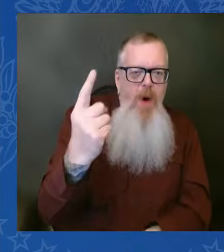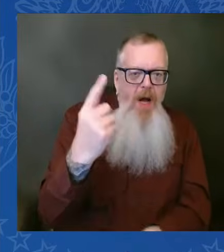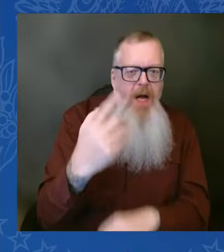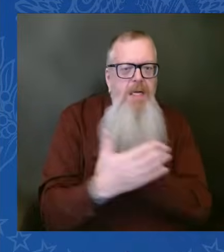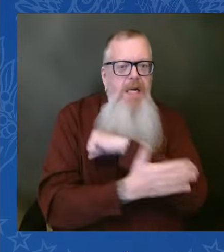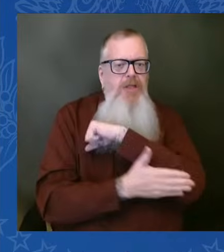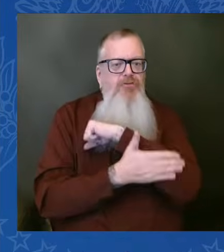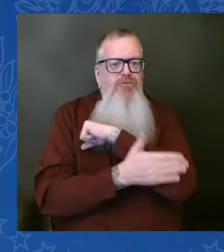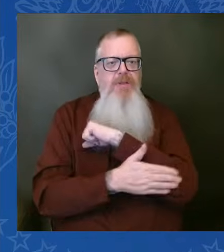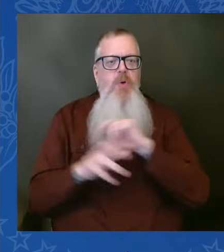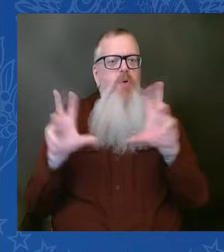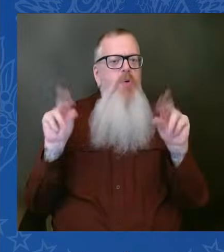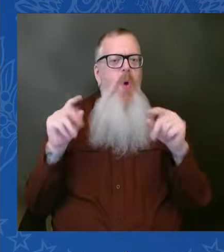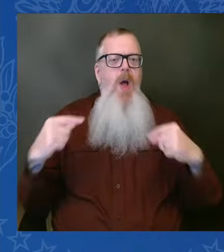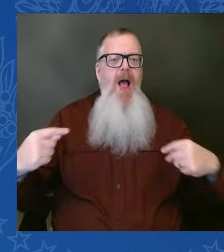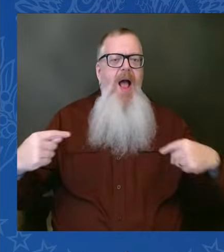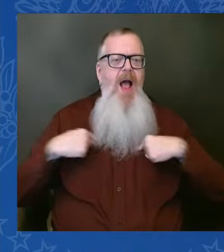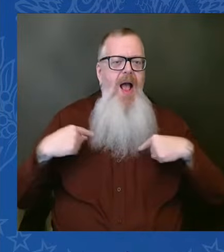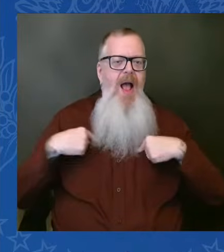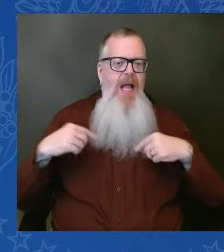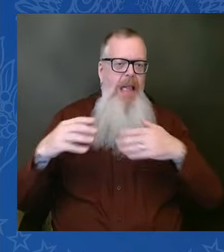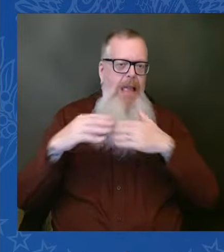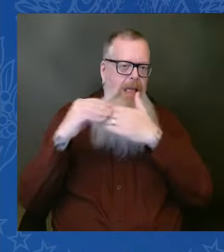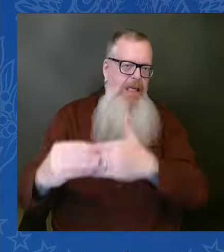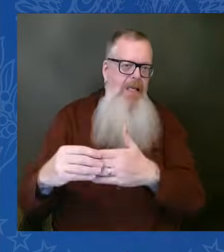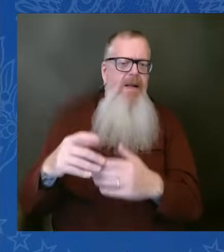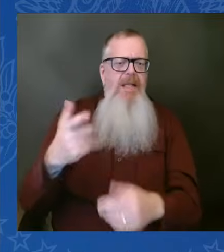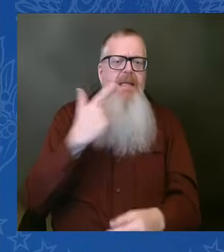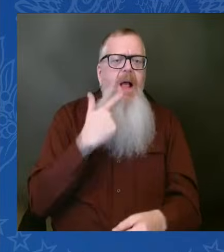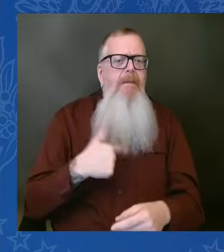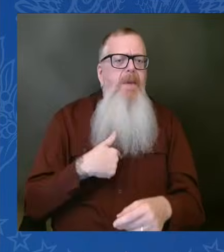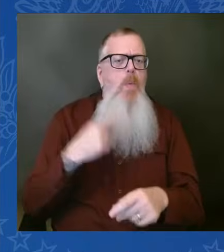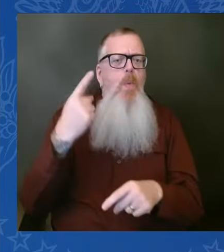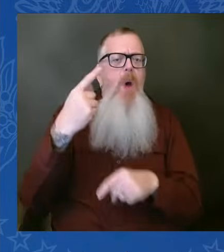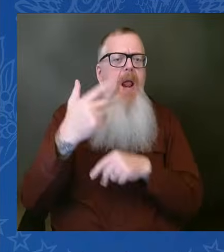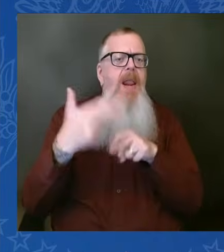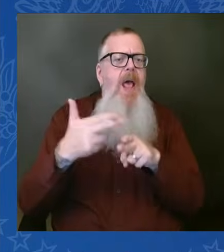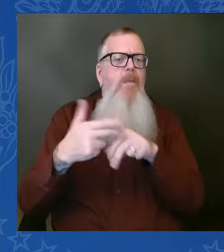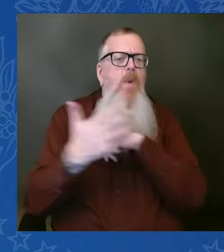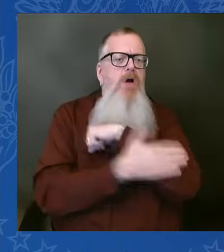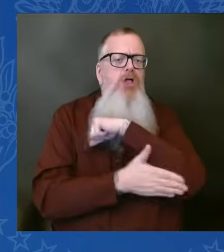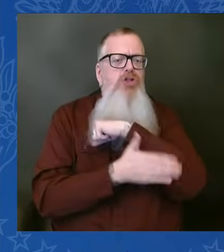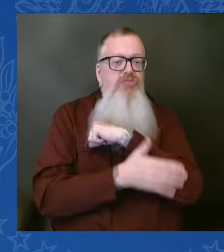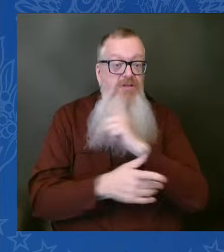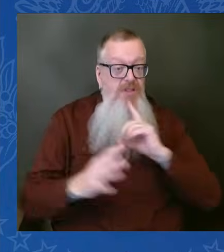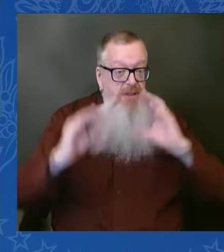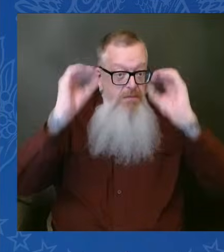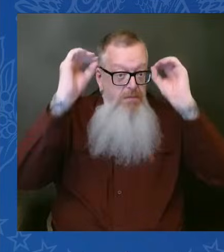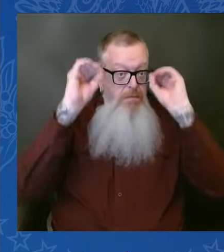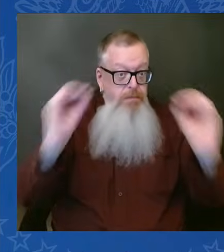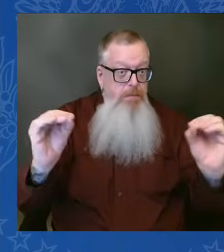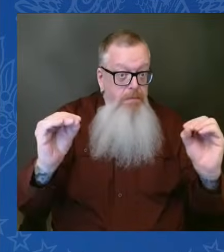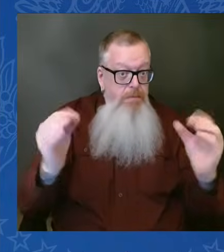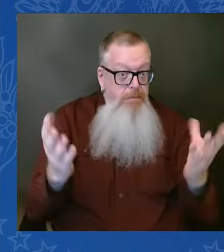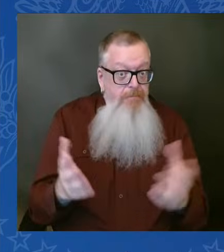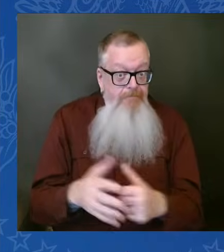Look, my hope and belief is that the decisions and investments are now so deeply rooted in the nation that it’s going to be politically costly